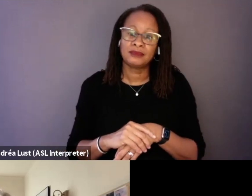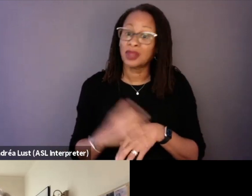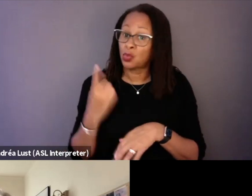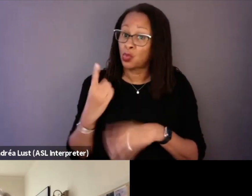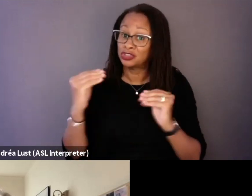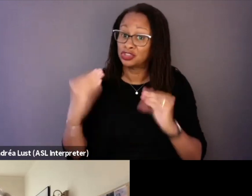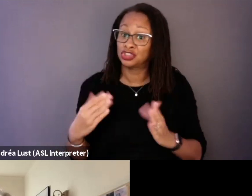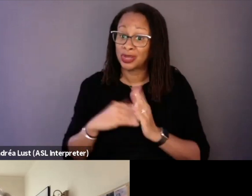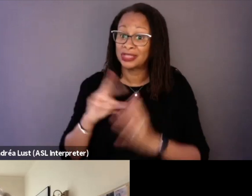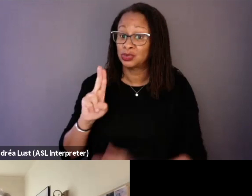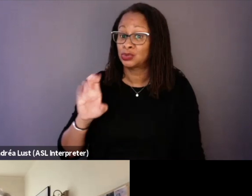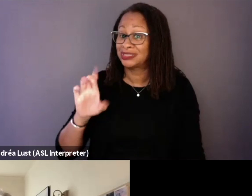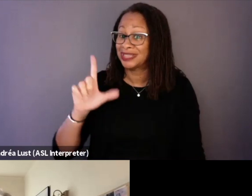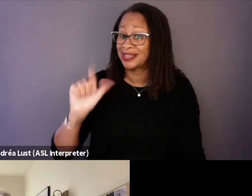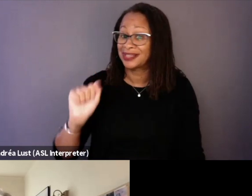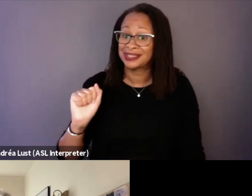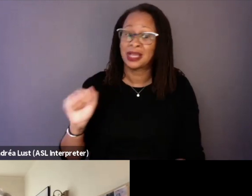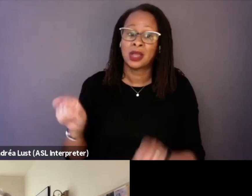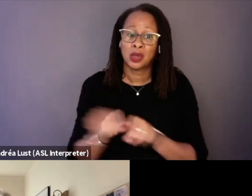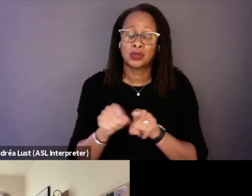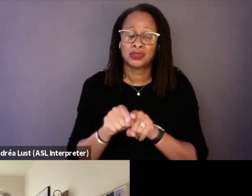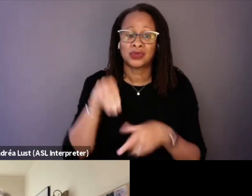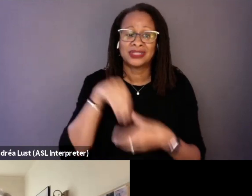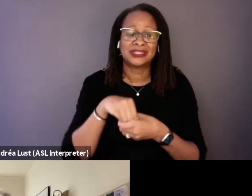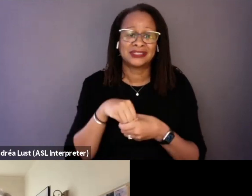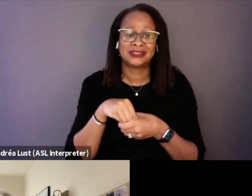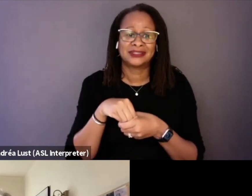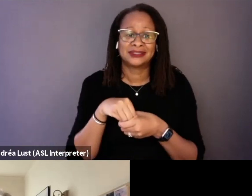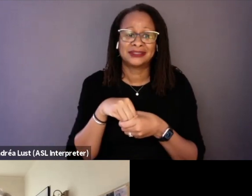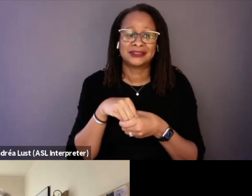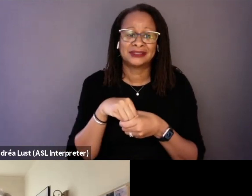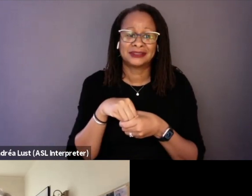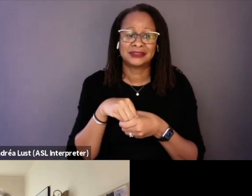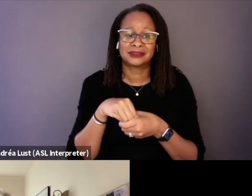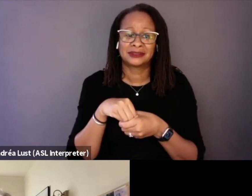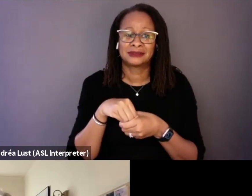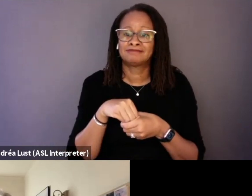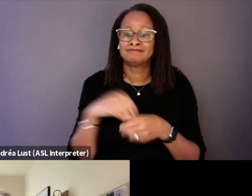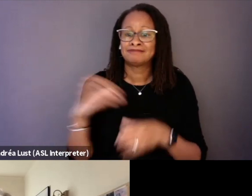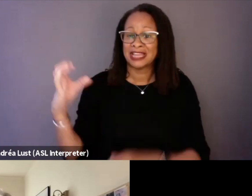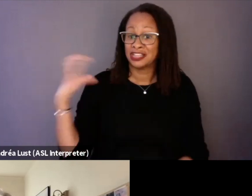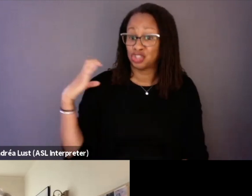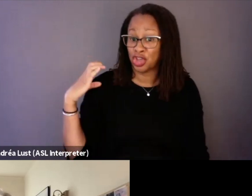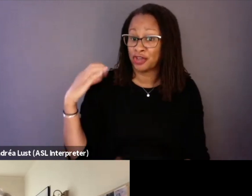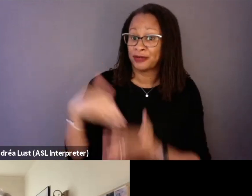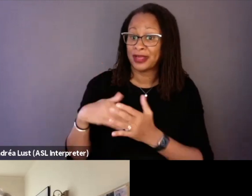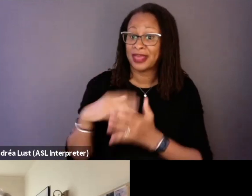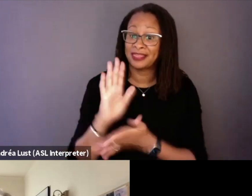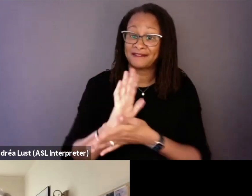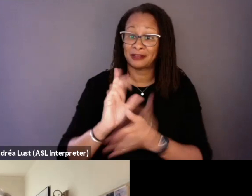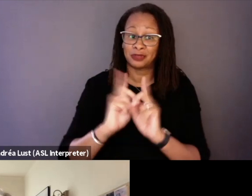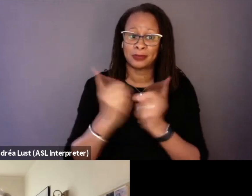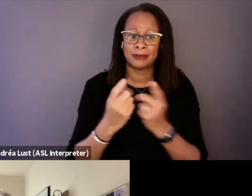who was also the chair of the film department. So I cried, I went and I cried.